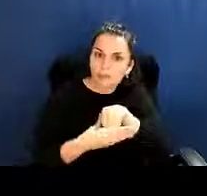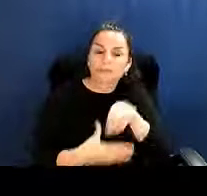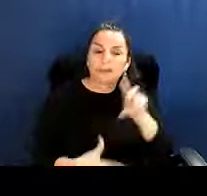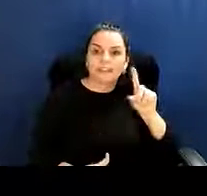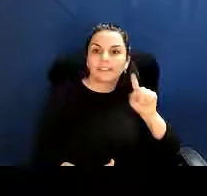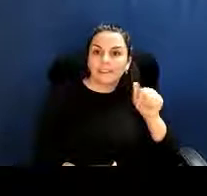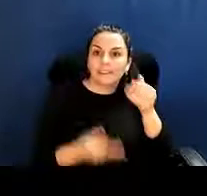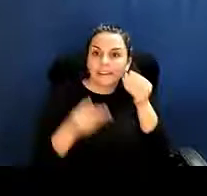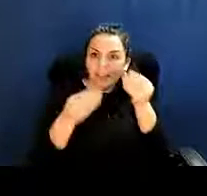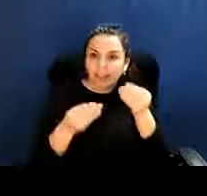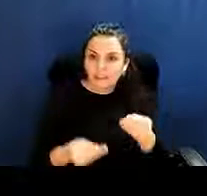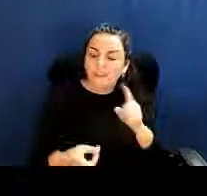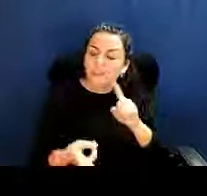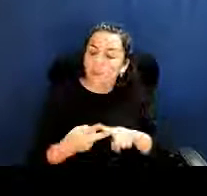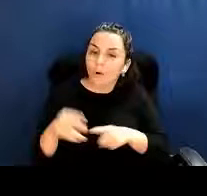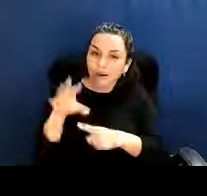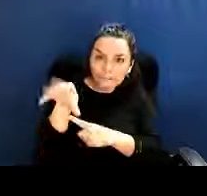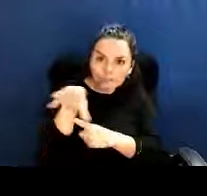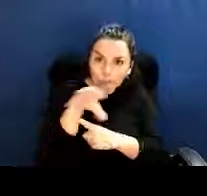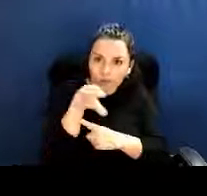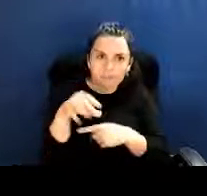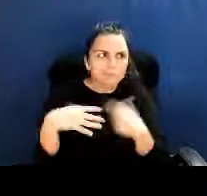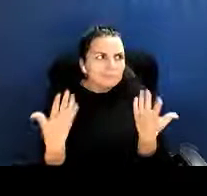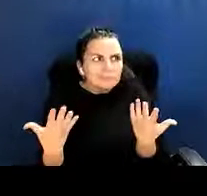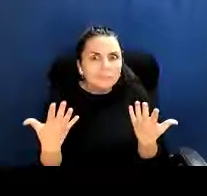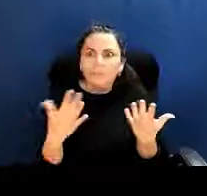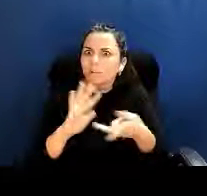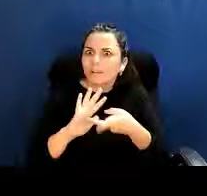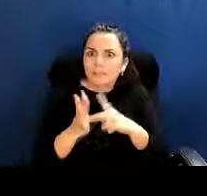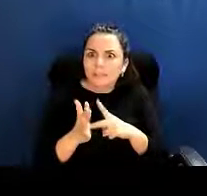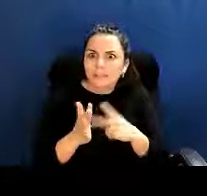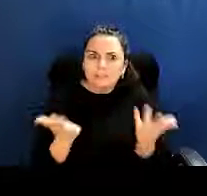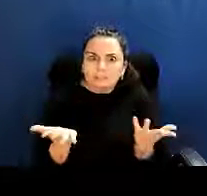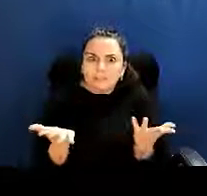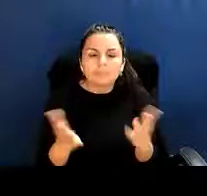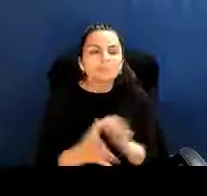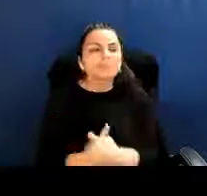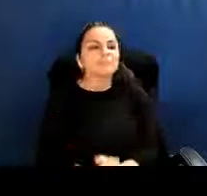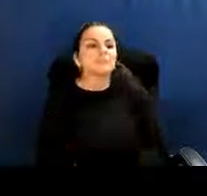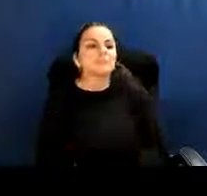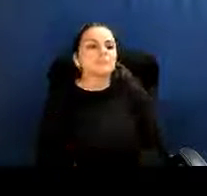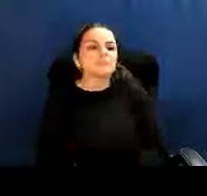Okay, what on Earth does all that mean? So what I'm trying to show you